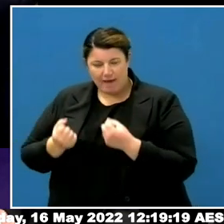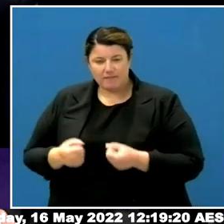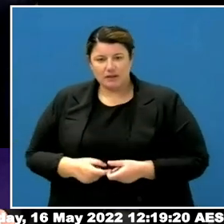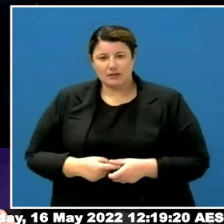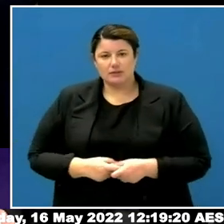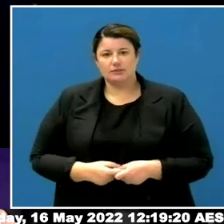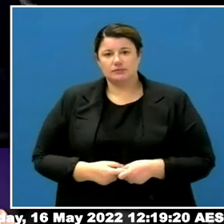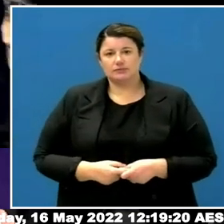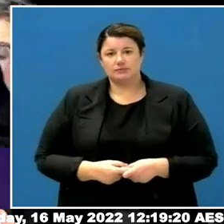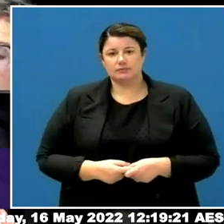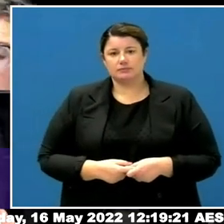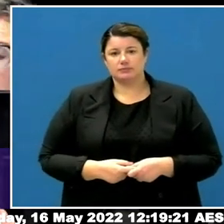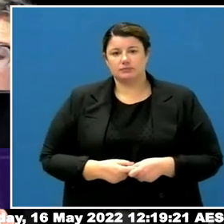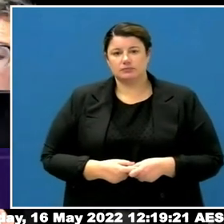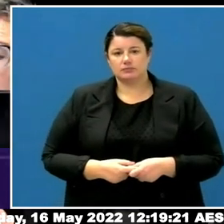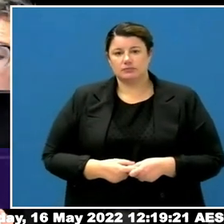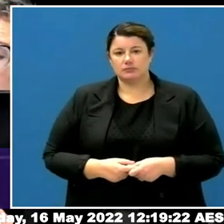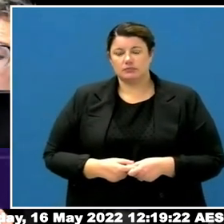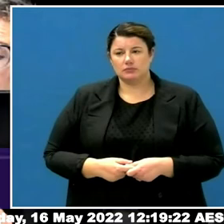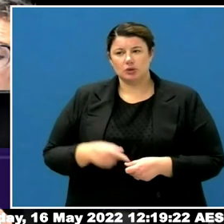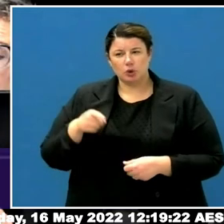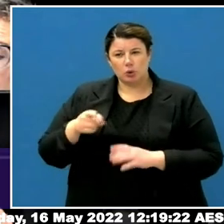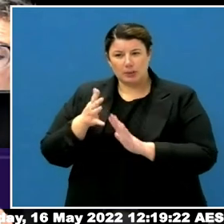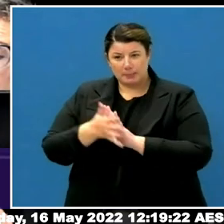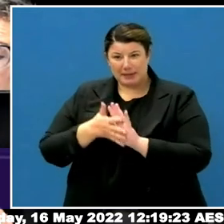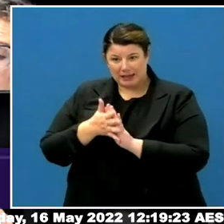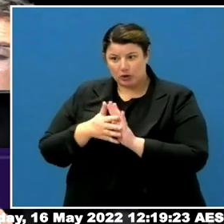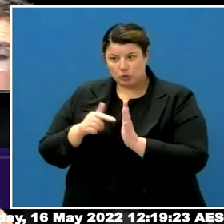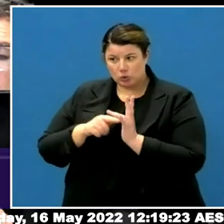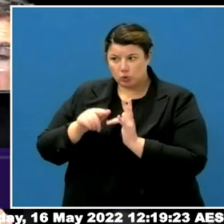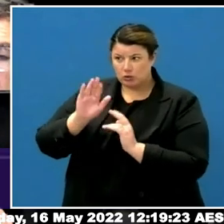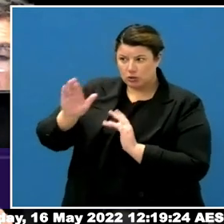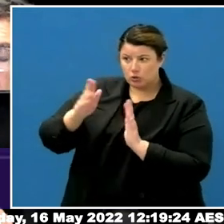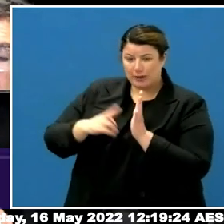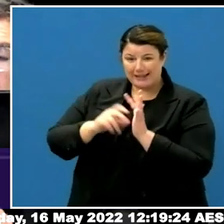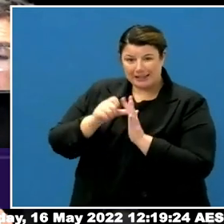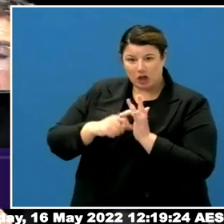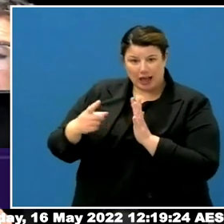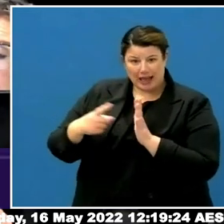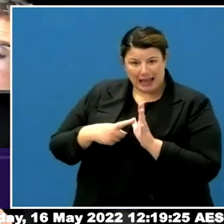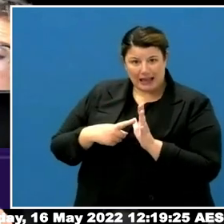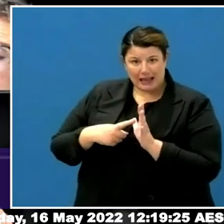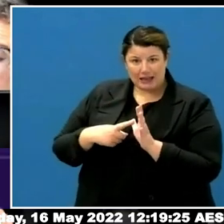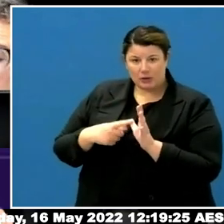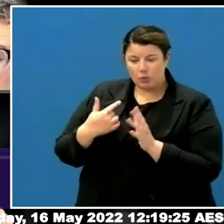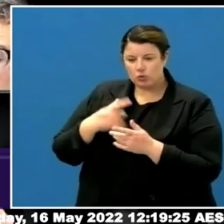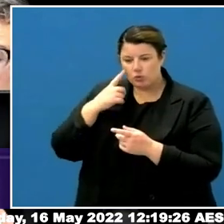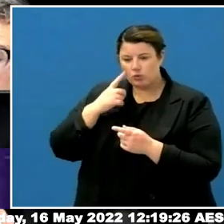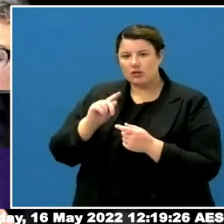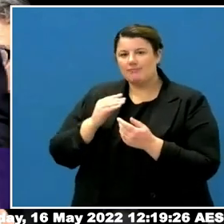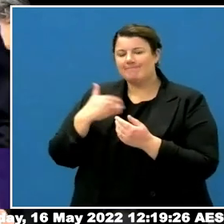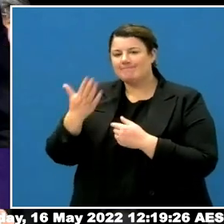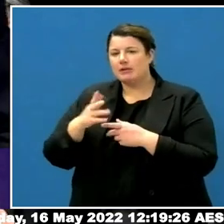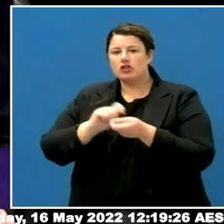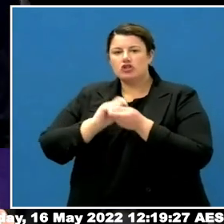So when they say go in to bat, is that to approach the NDIA? Yes. MR FOGARTY: For a change in personal circumstances and additional